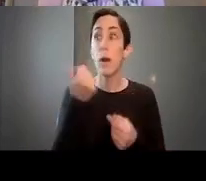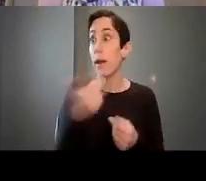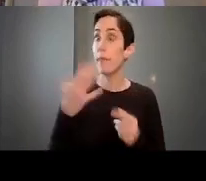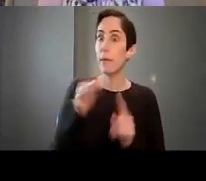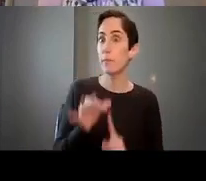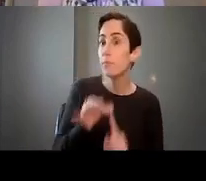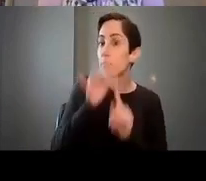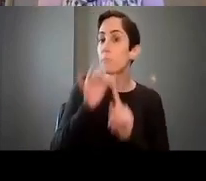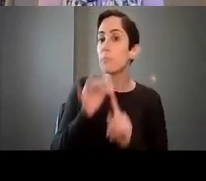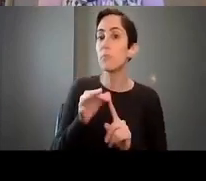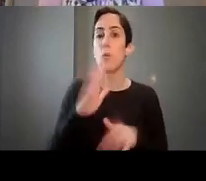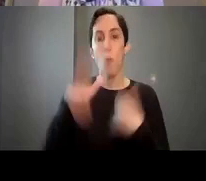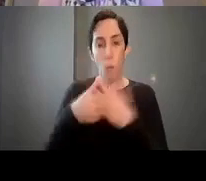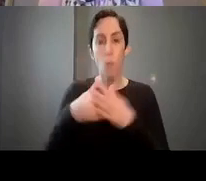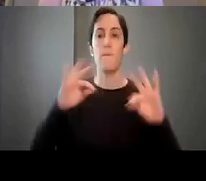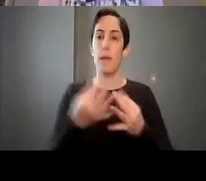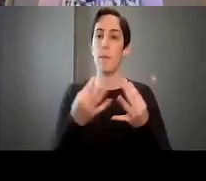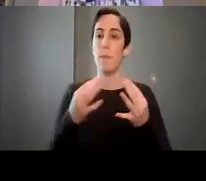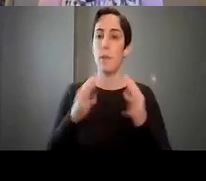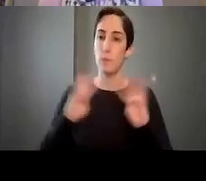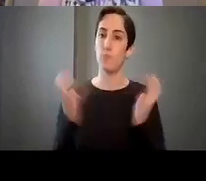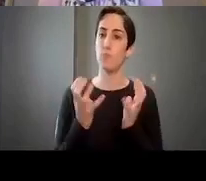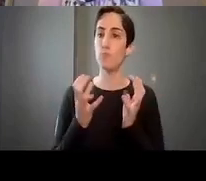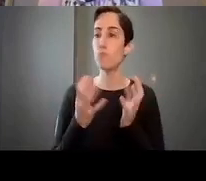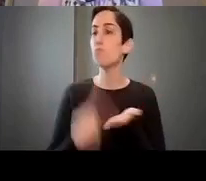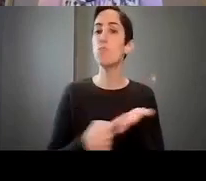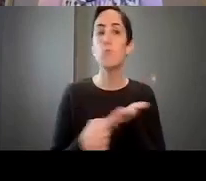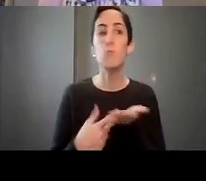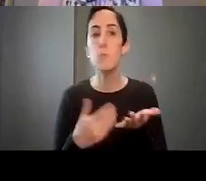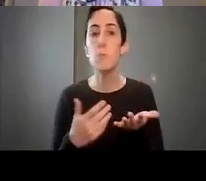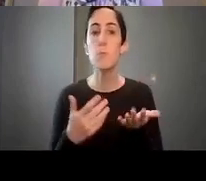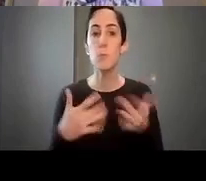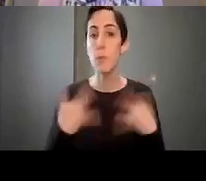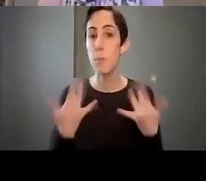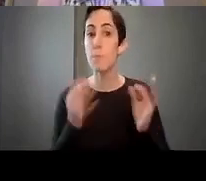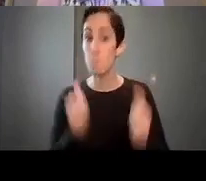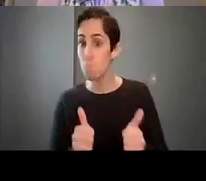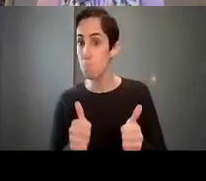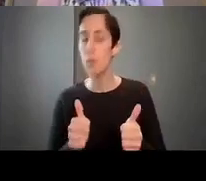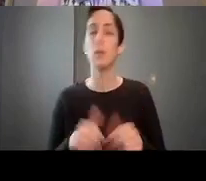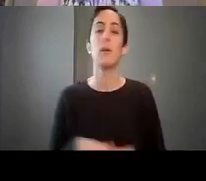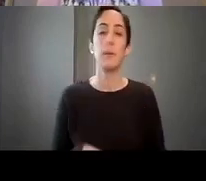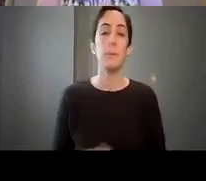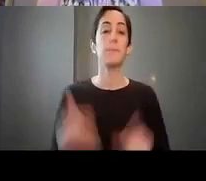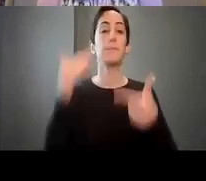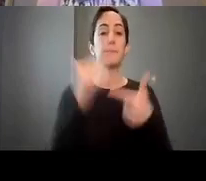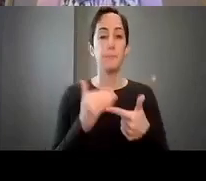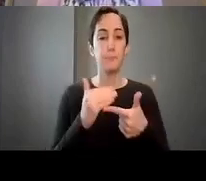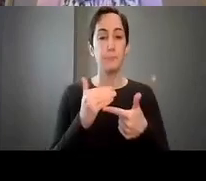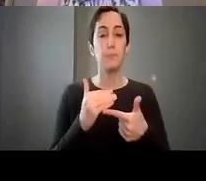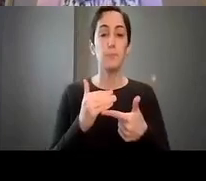your family so that everyone has sort of need? And to do that with everybody in a map of what to expect for the day. your family so that everyone has sort of Consider using regular spaces if you a map of what to expect for the day.